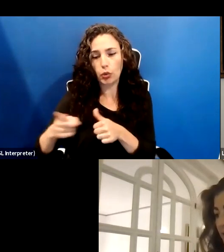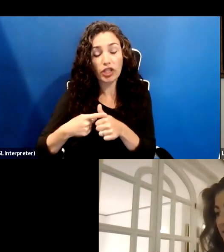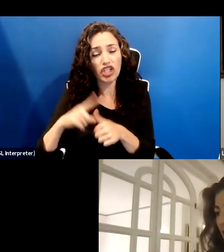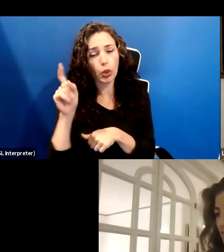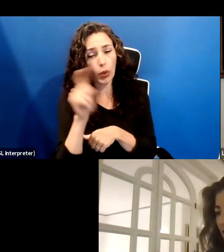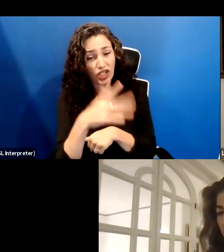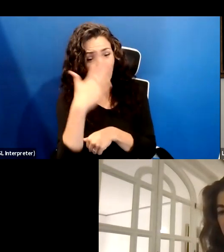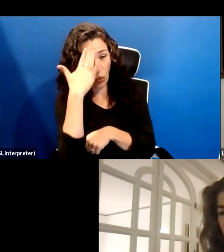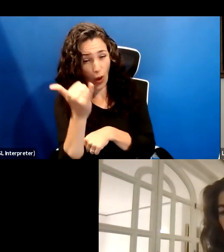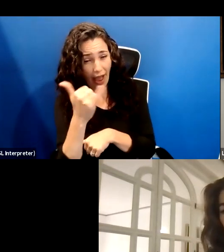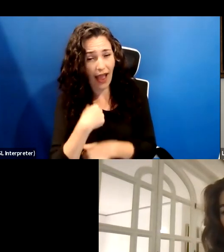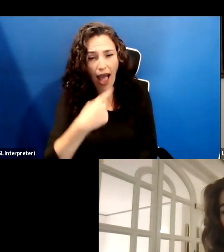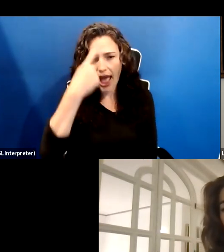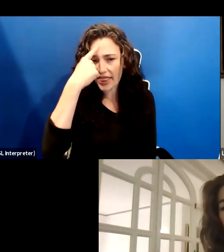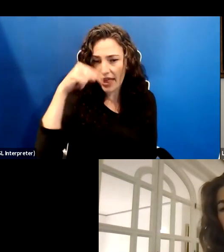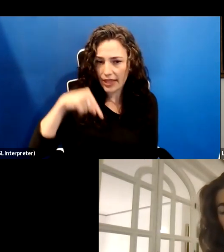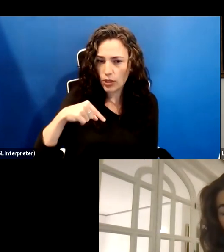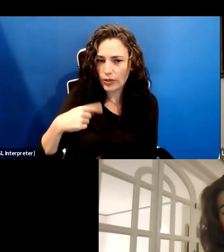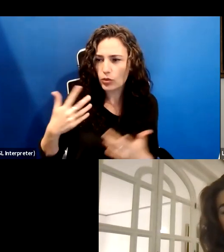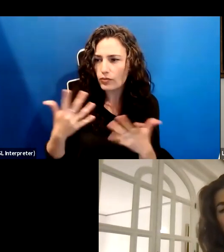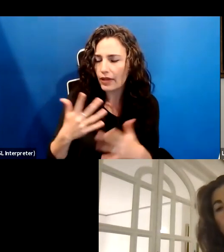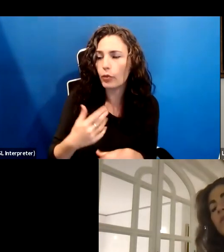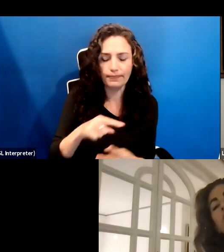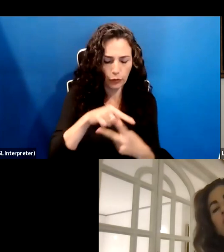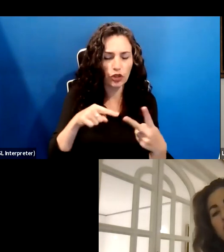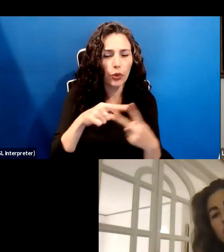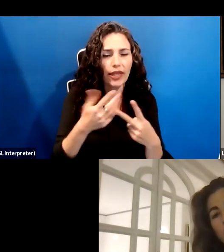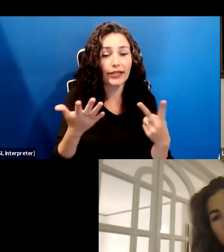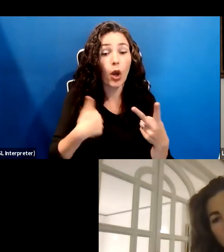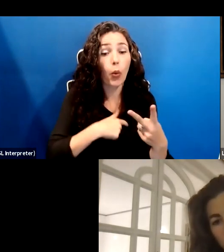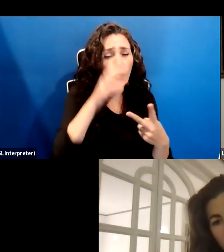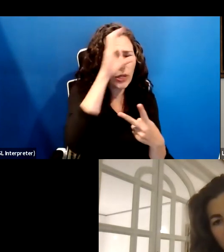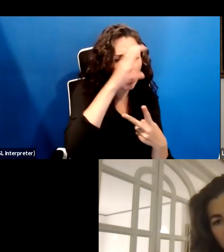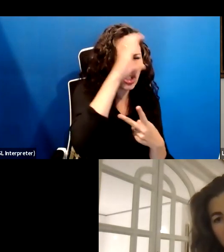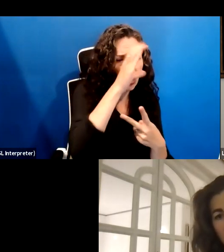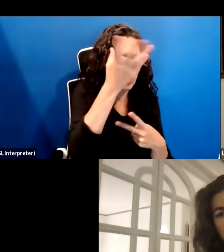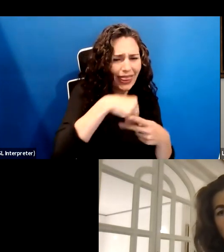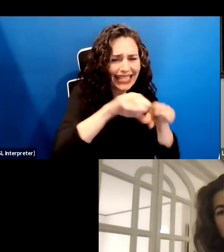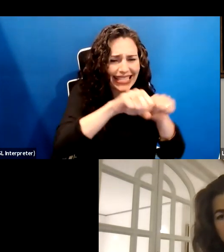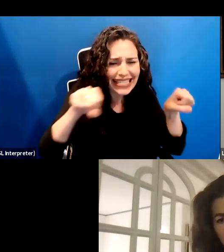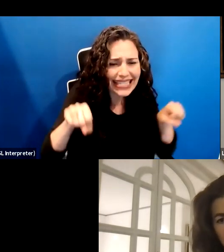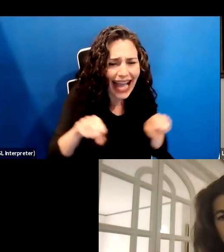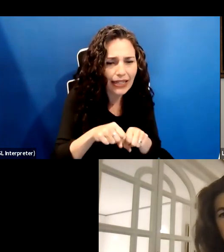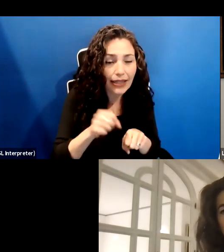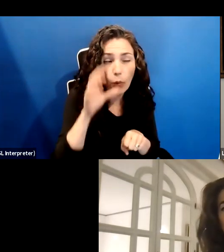because I thought this is about what are we, two things. What are we searching for in our society that we're missing?